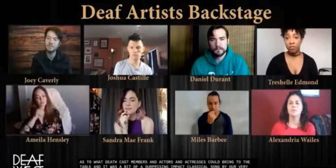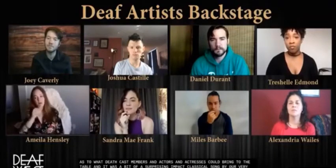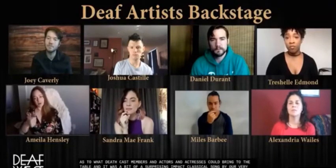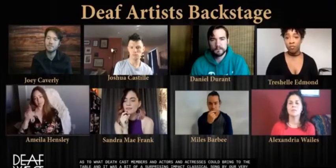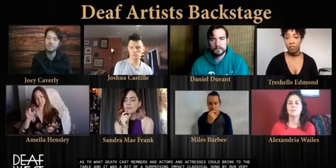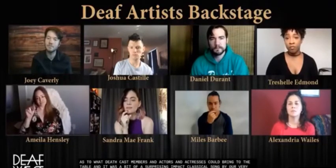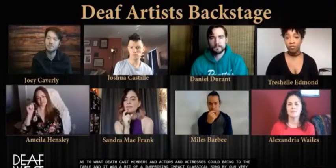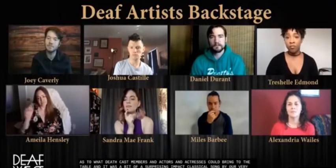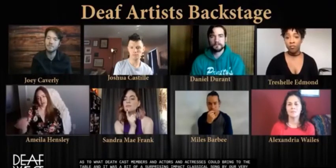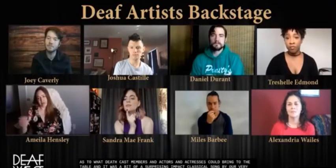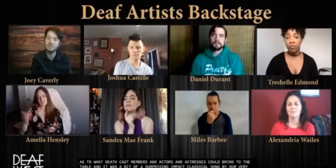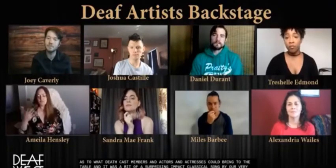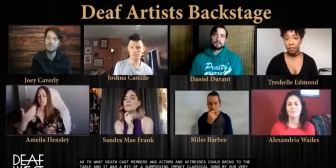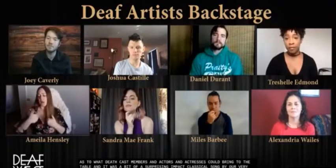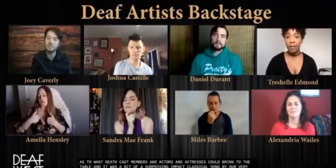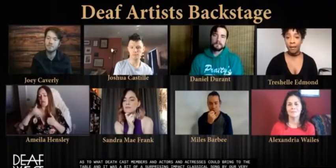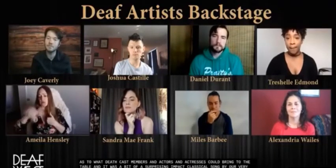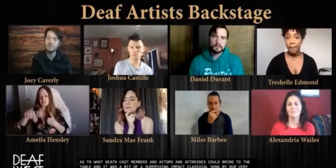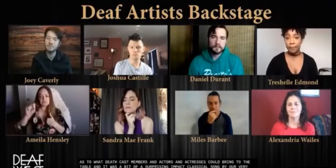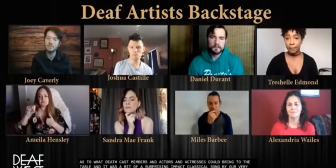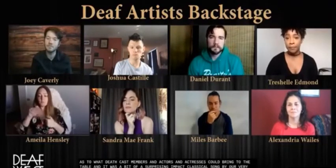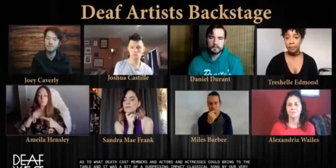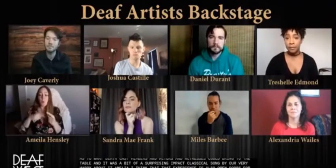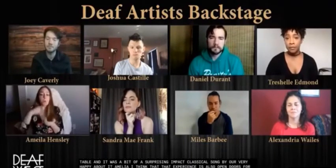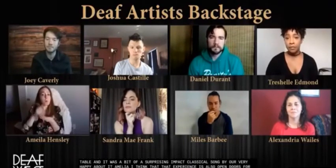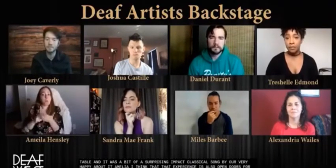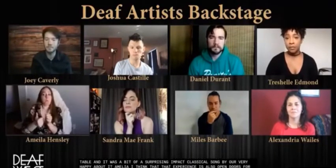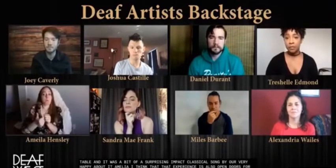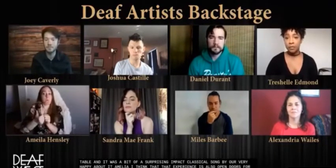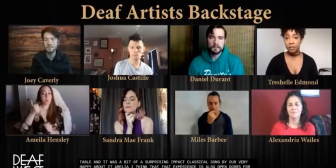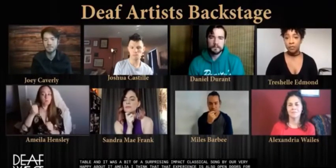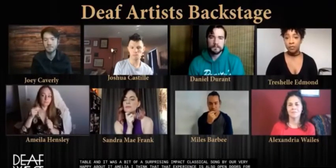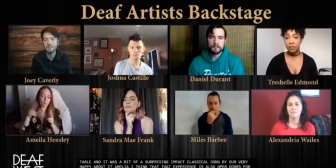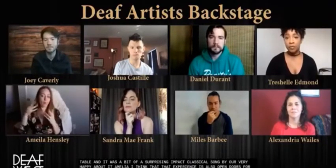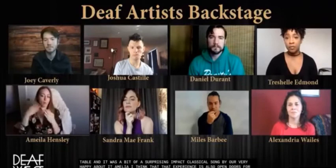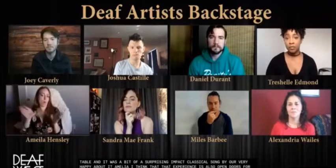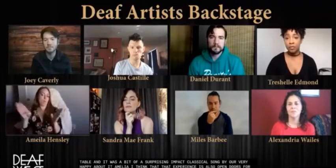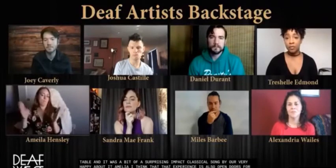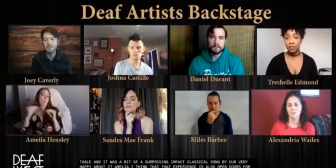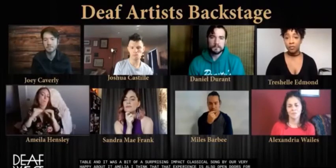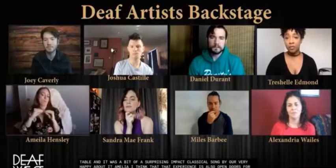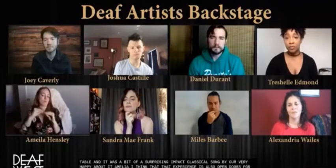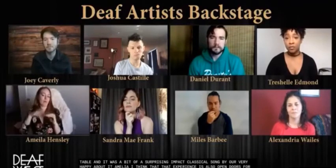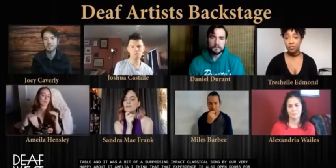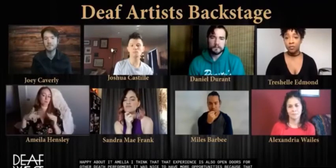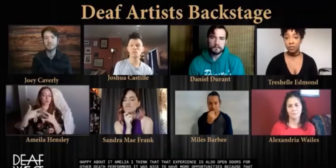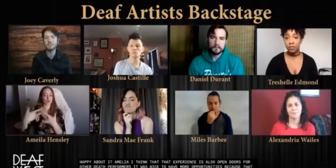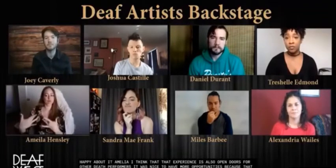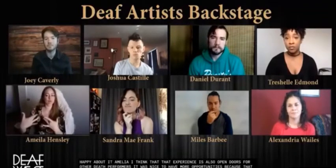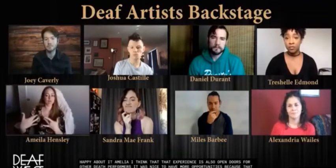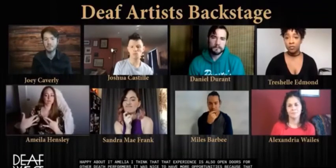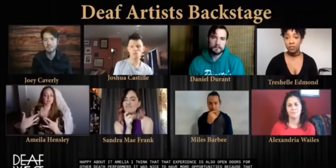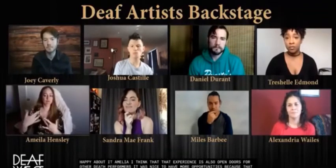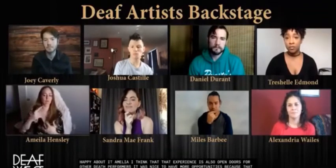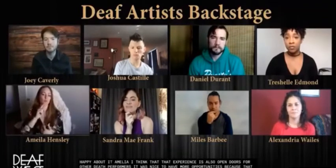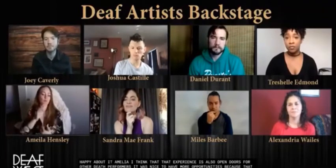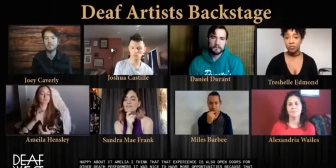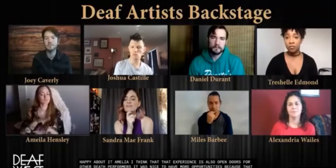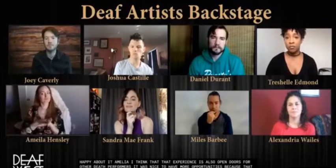And I think there were Deaf performers before that the thought they would never make it to Broadway, but then saw the show and realize that now these doors are open.